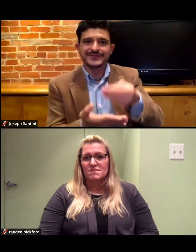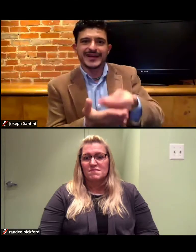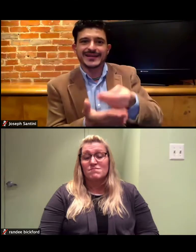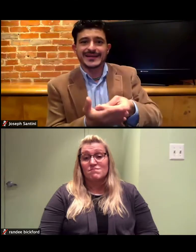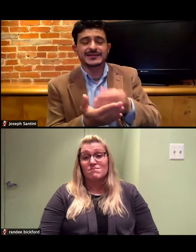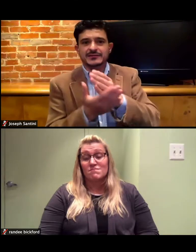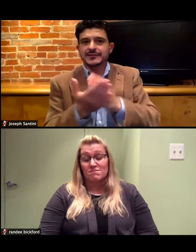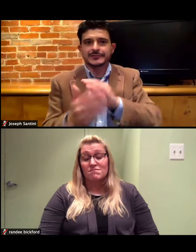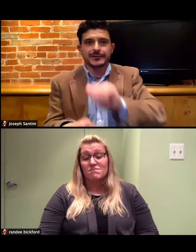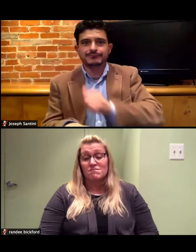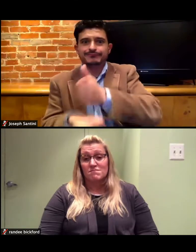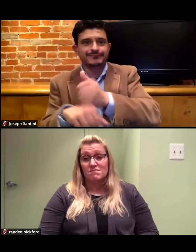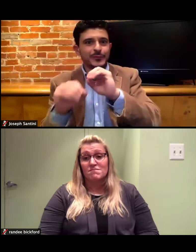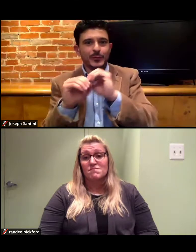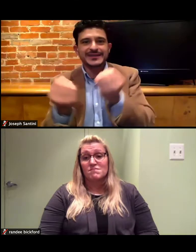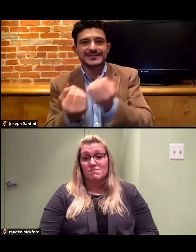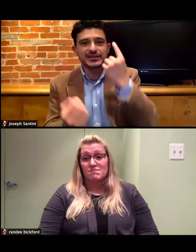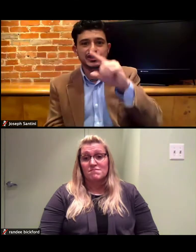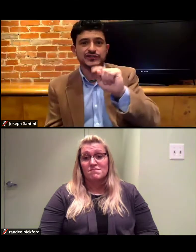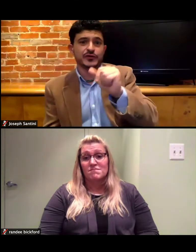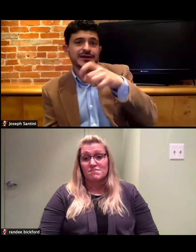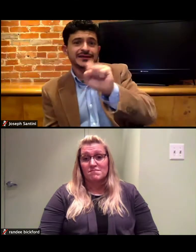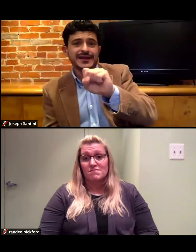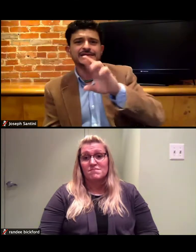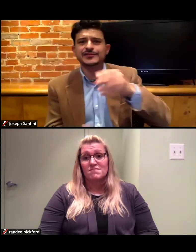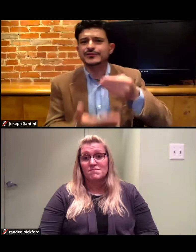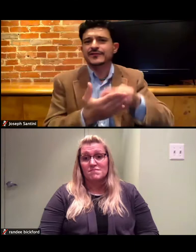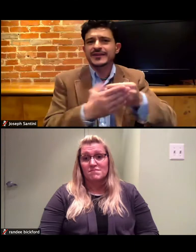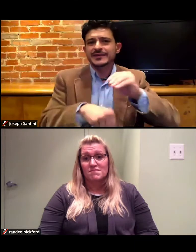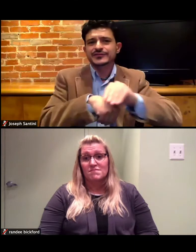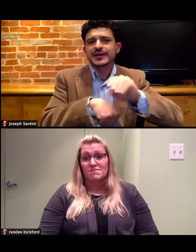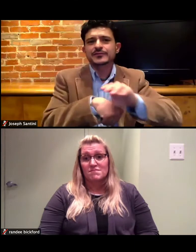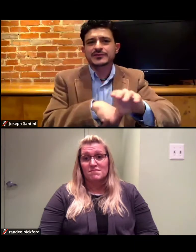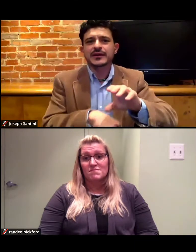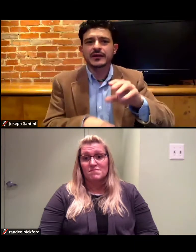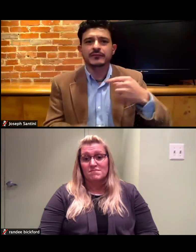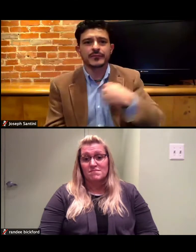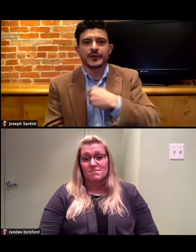Bringing the knowledge of the experts in the deaf community to the local community.